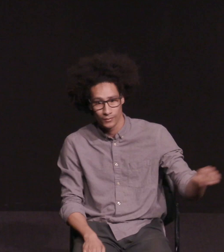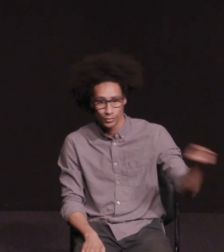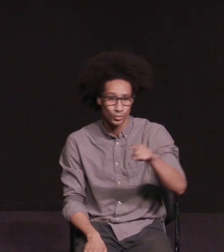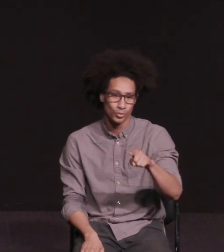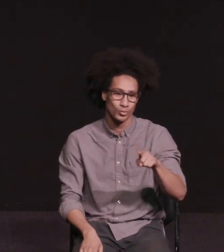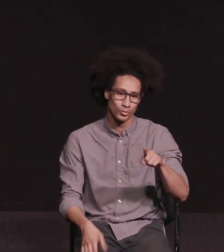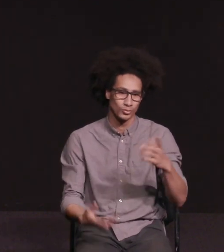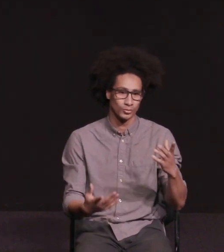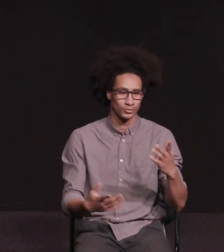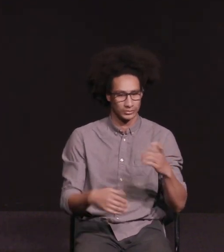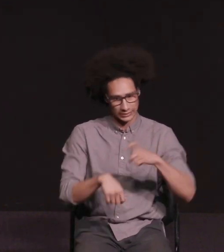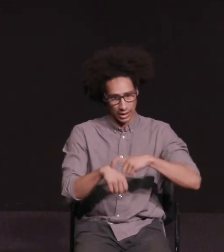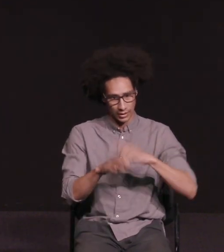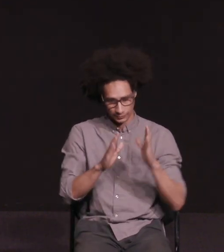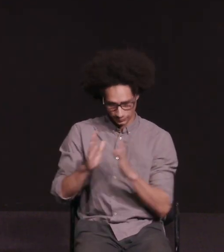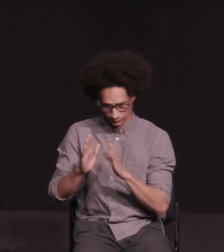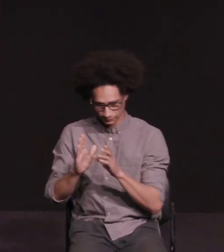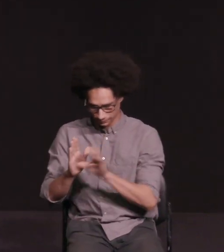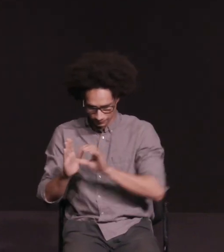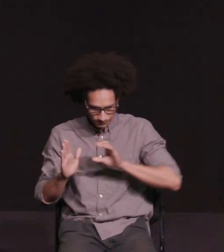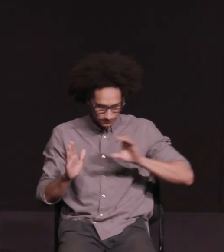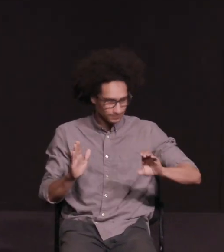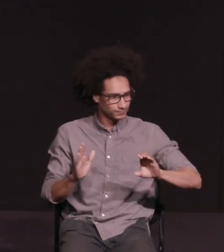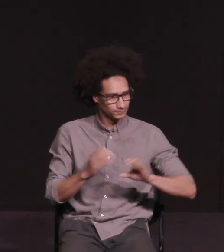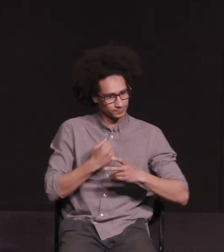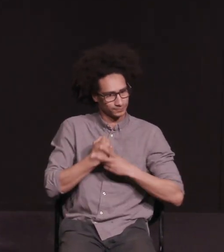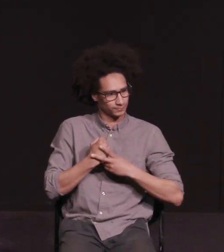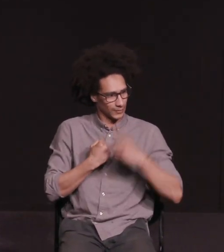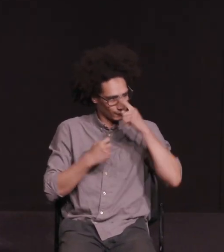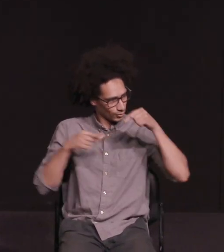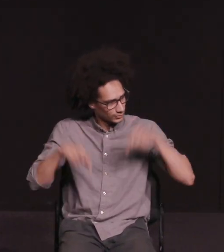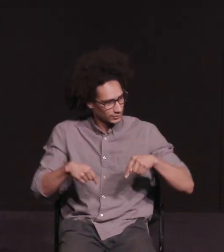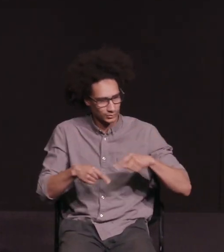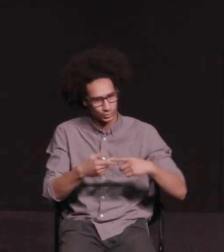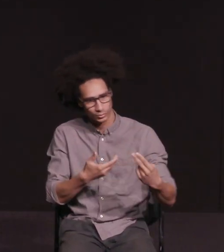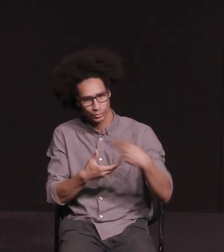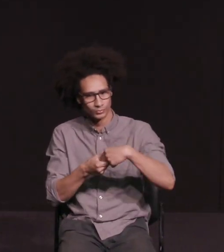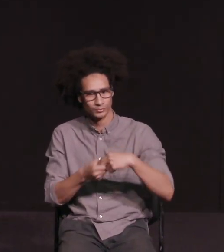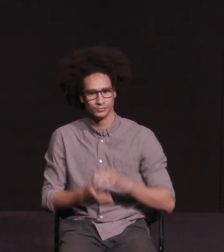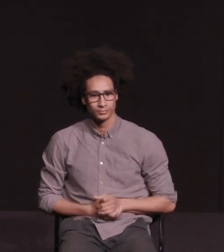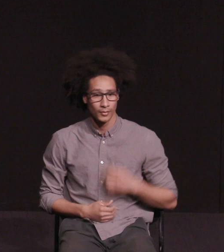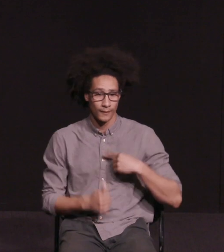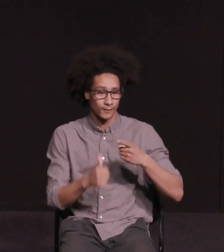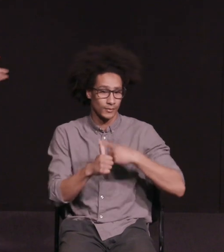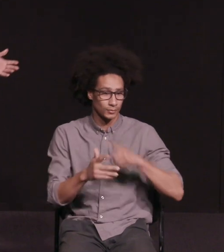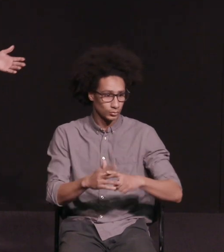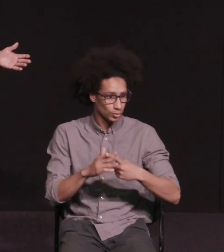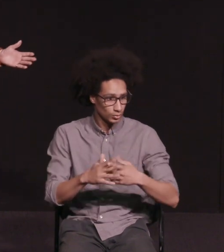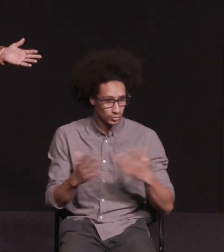demands of your day to join us. I first like to start off by introducing the Black Joy